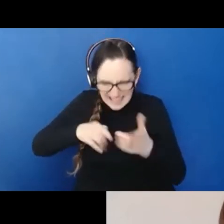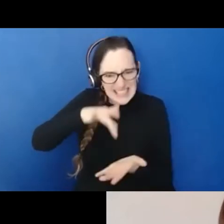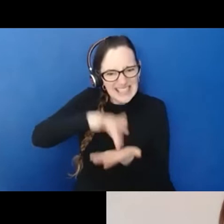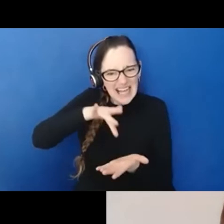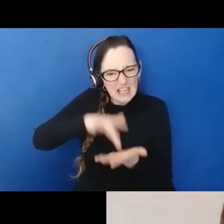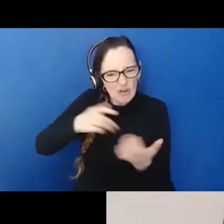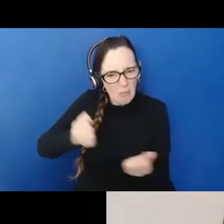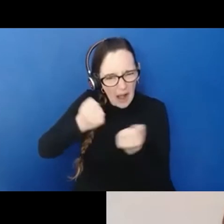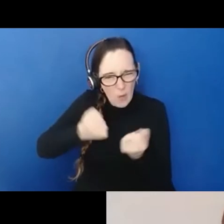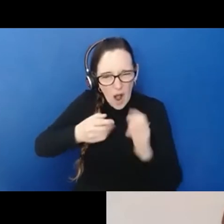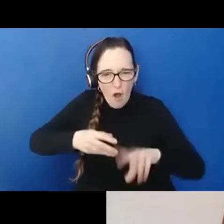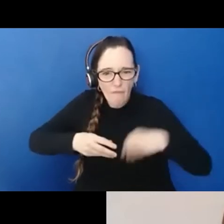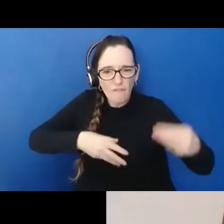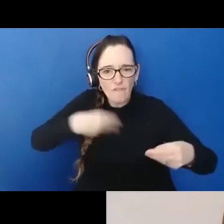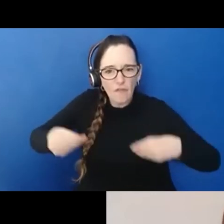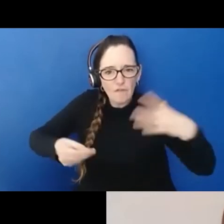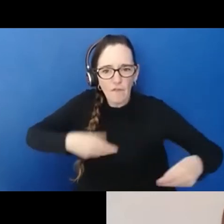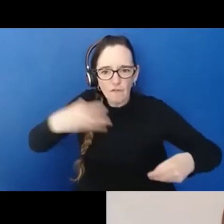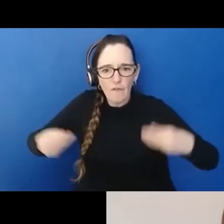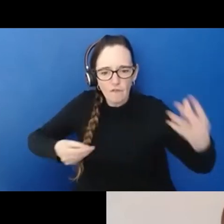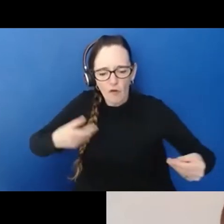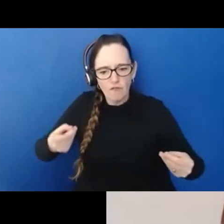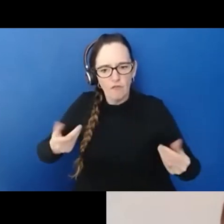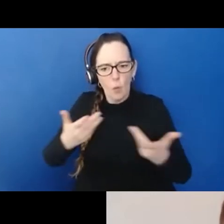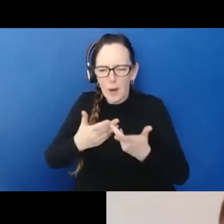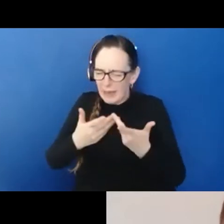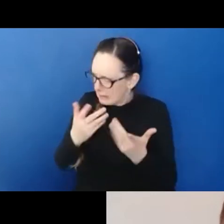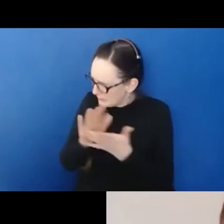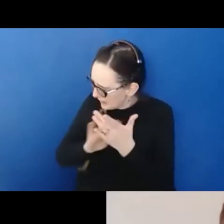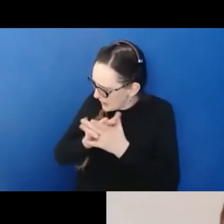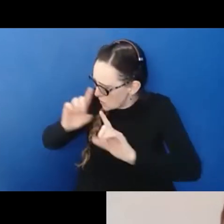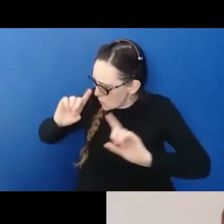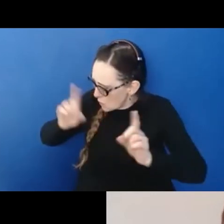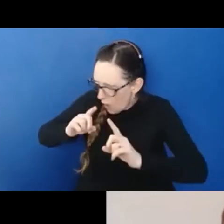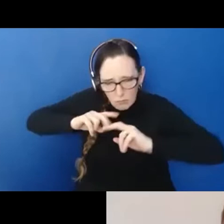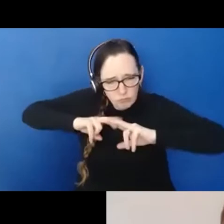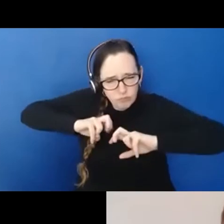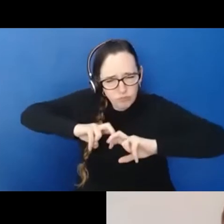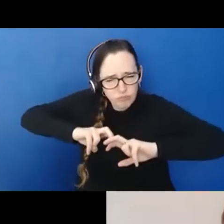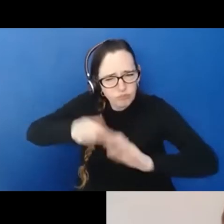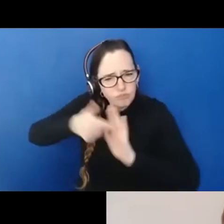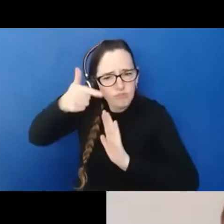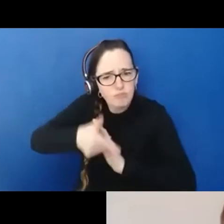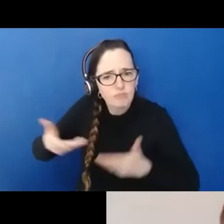And we were very lucky that those institutions actually allowed us to do that research